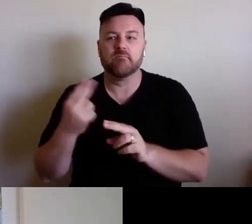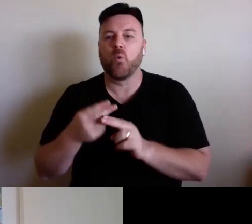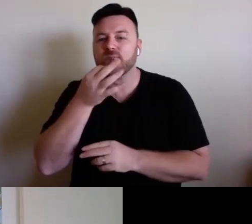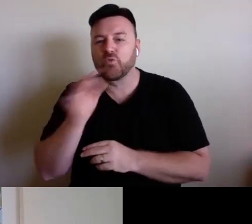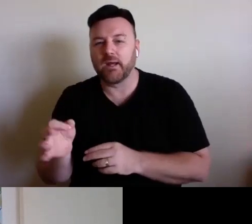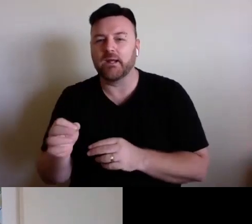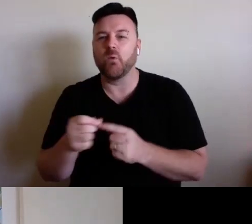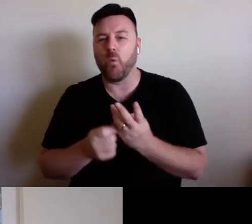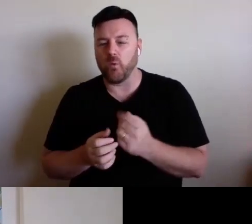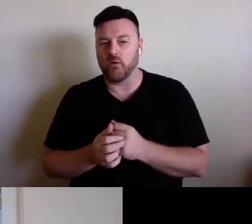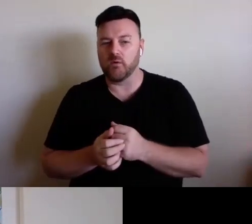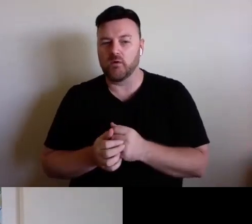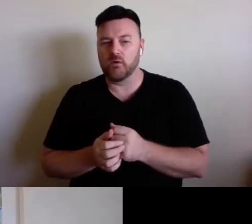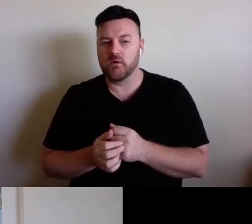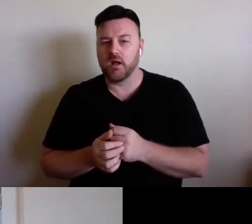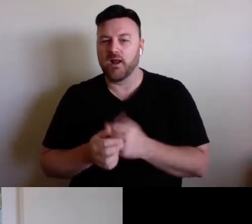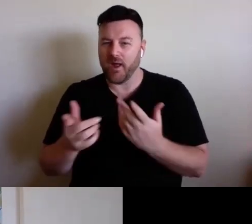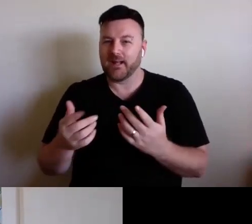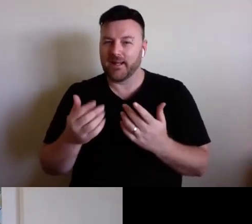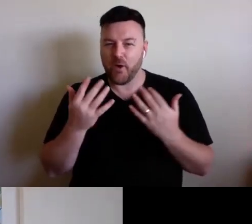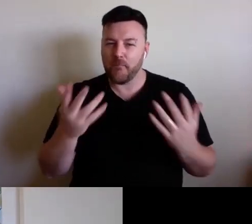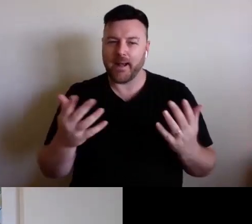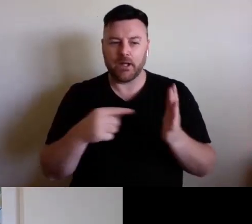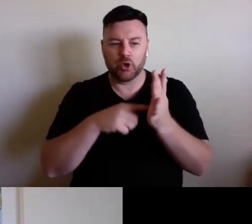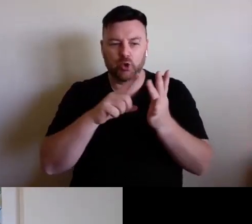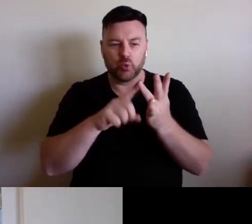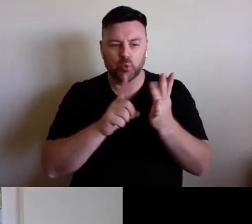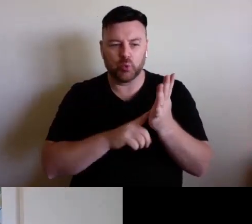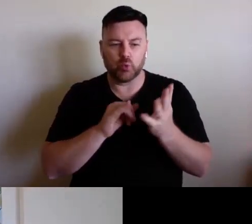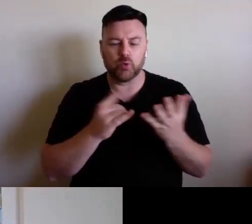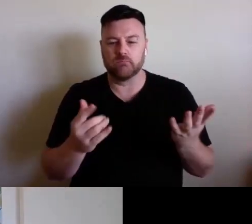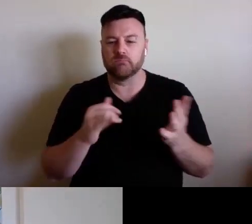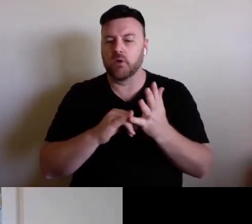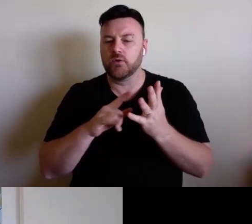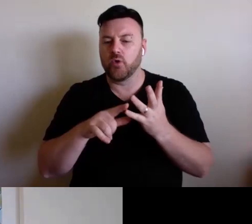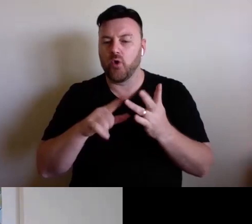really professional result. So you can start experimenting and you can